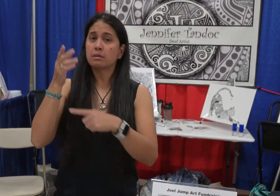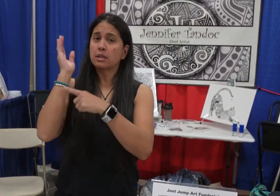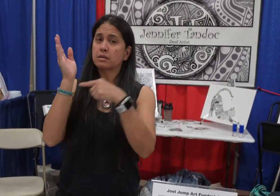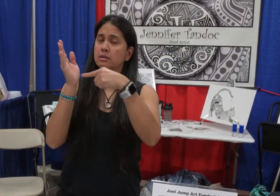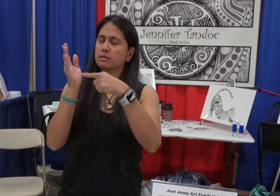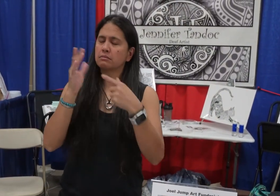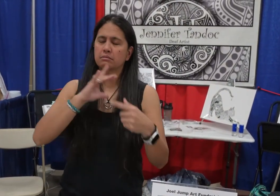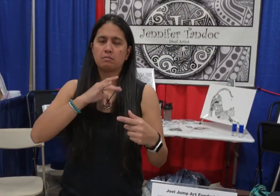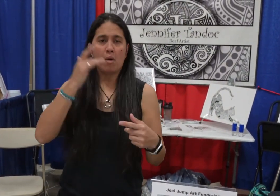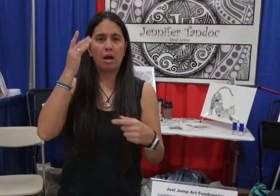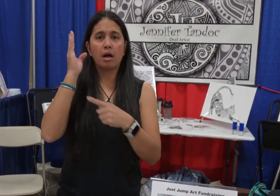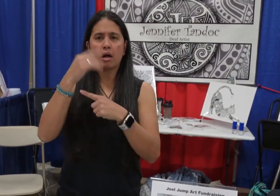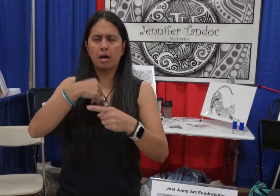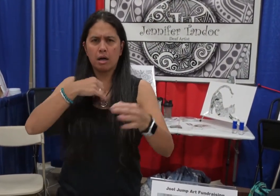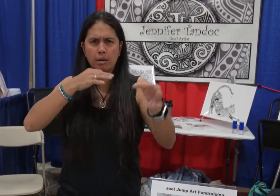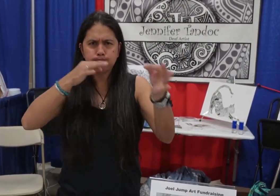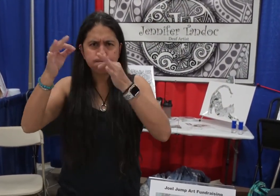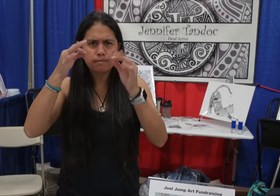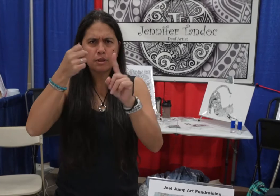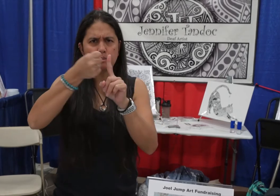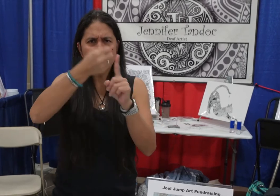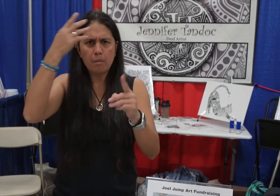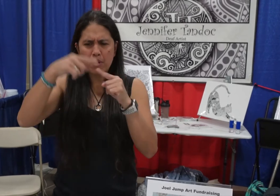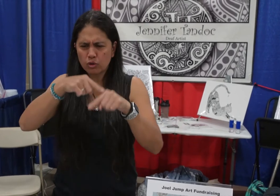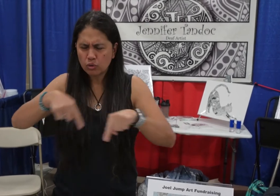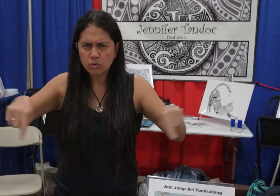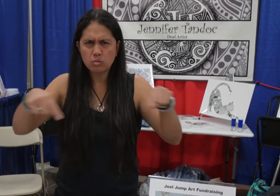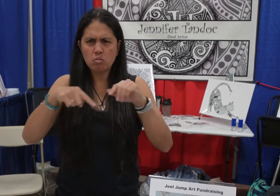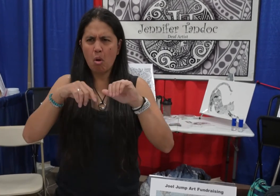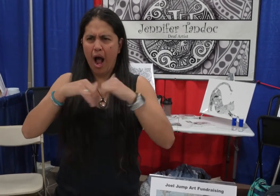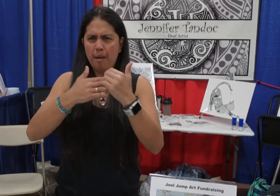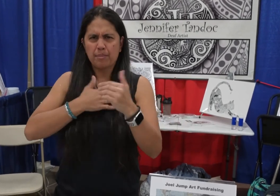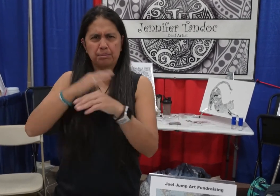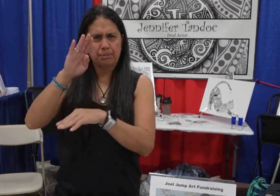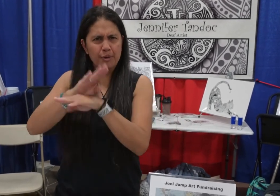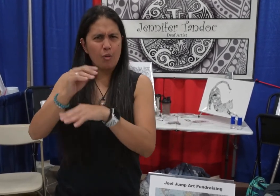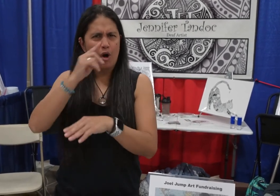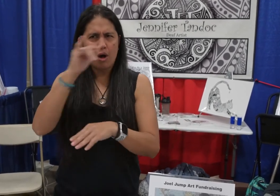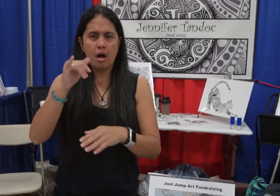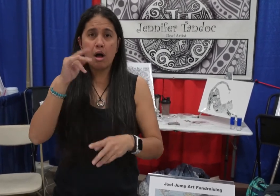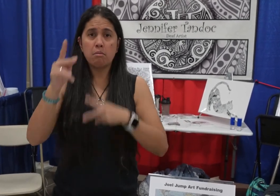My presentation explains about my art and what my business looks like.